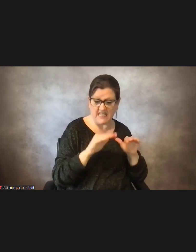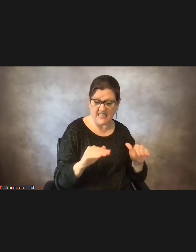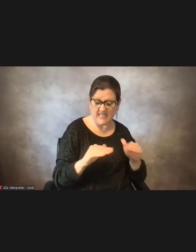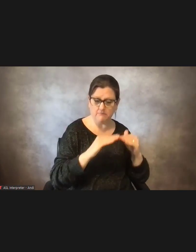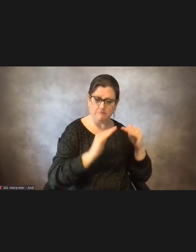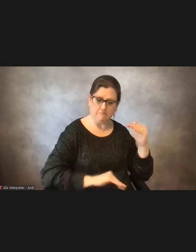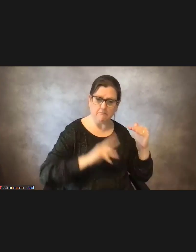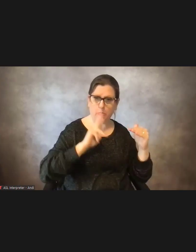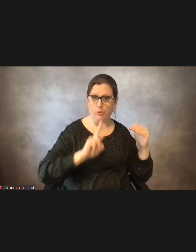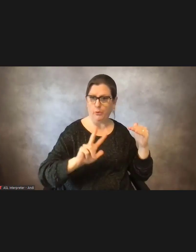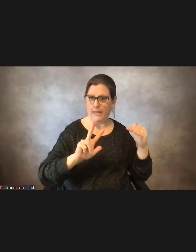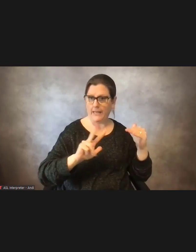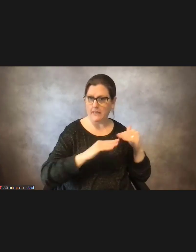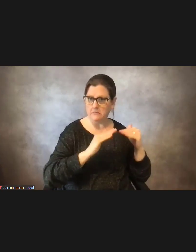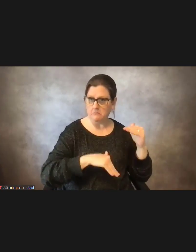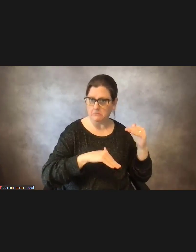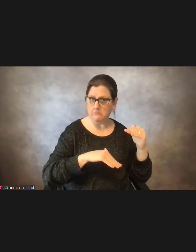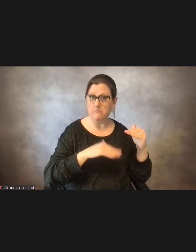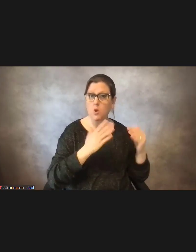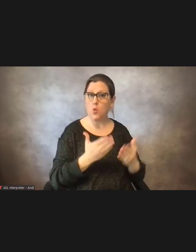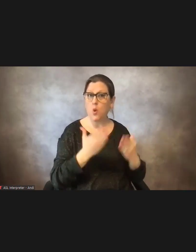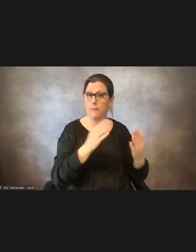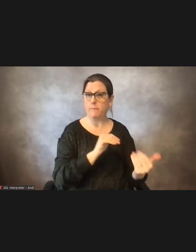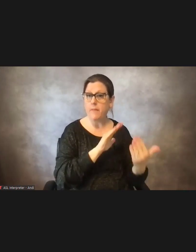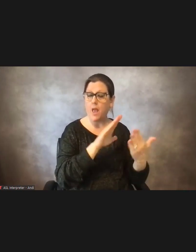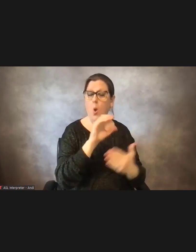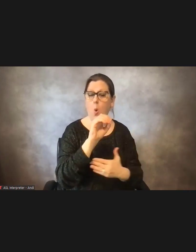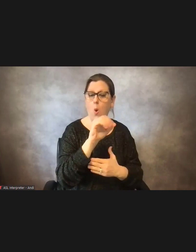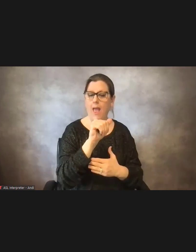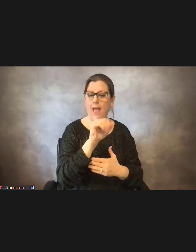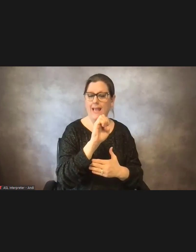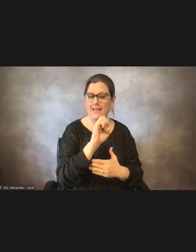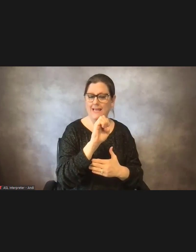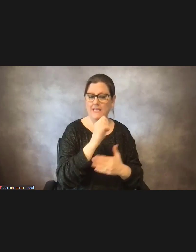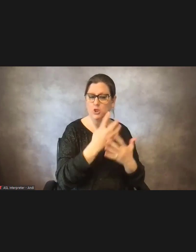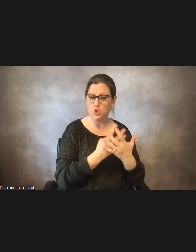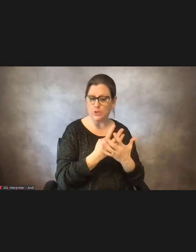age, then the recommended method is OAE screening, that you'll see